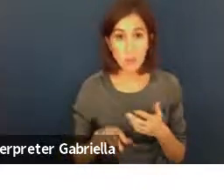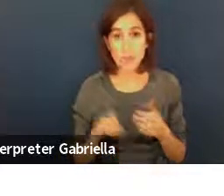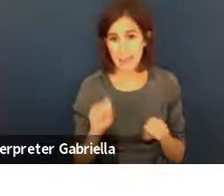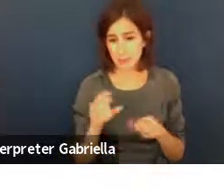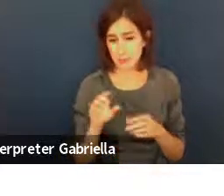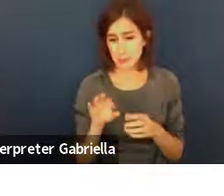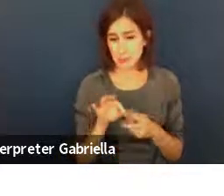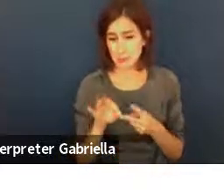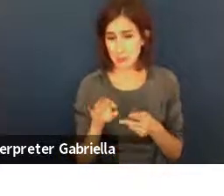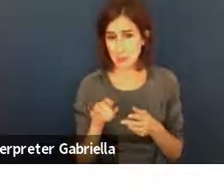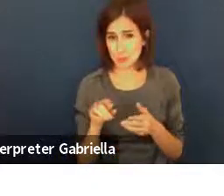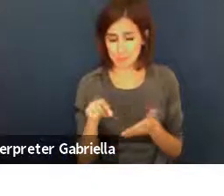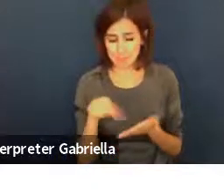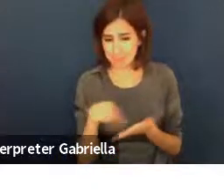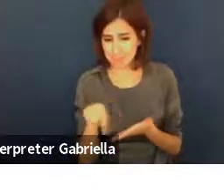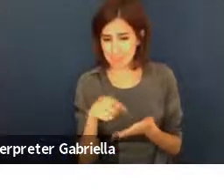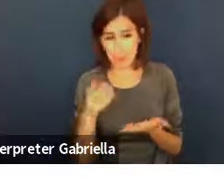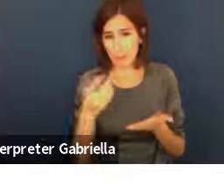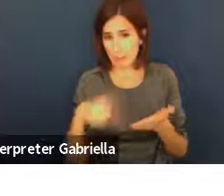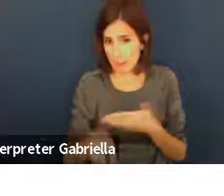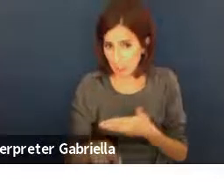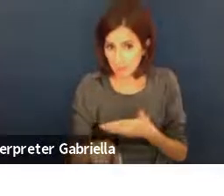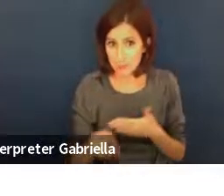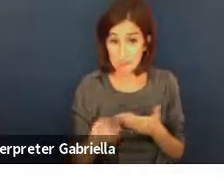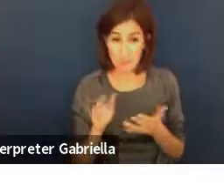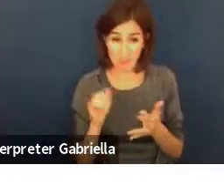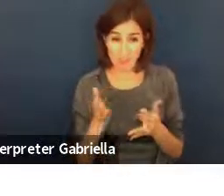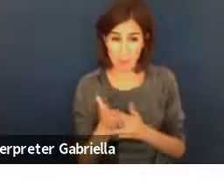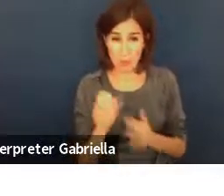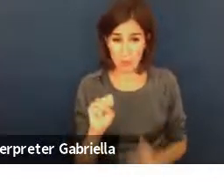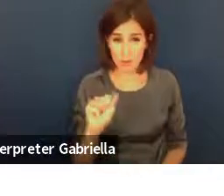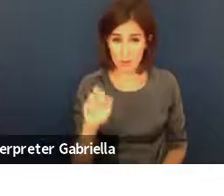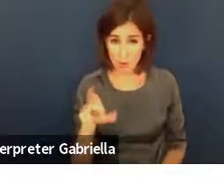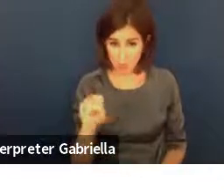Linda Kobashigawa: When they can come in and it's all through SARS. So somebody in the library is monitoring that